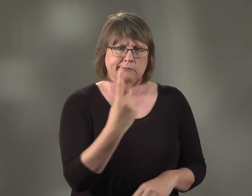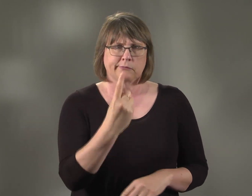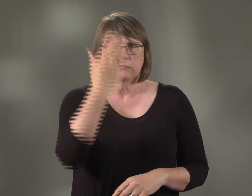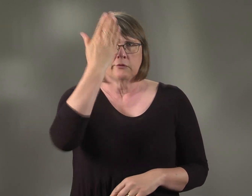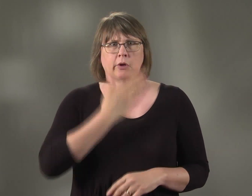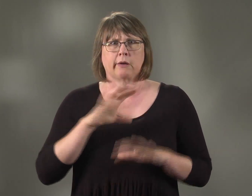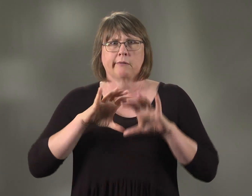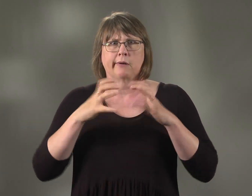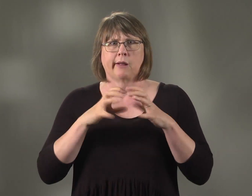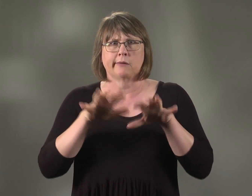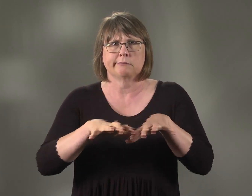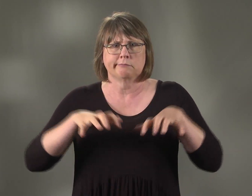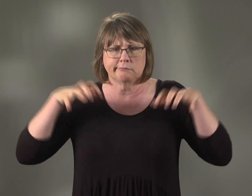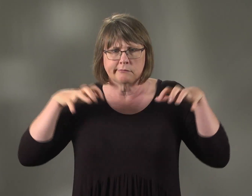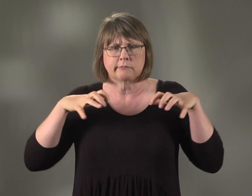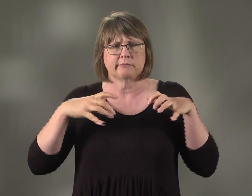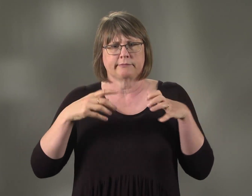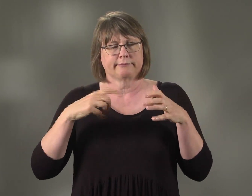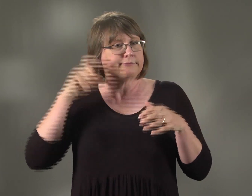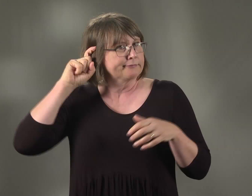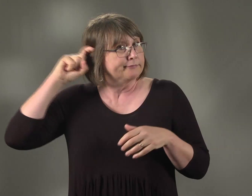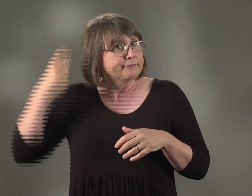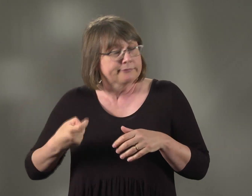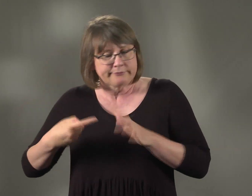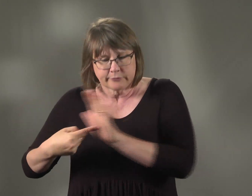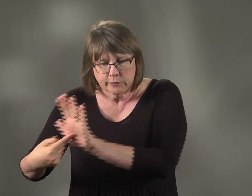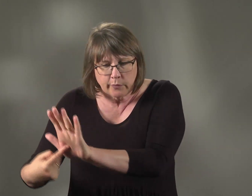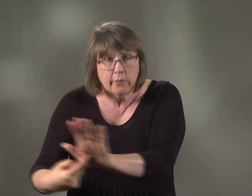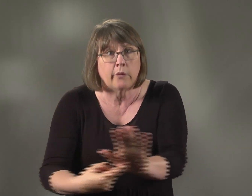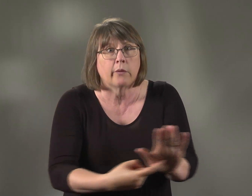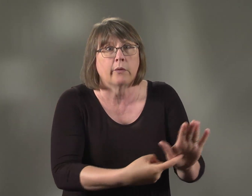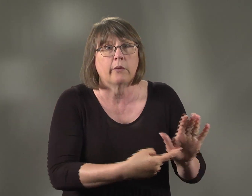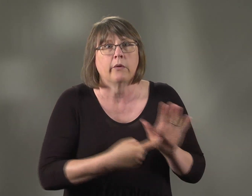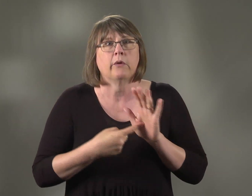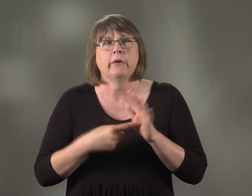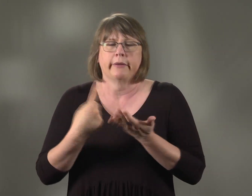and show everyone my hearing aid and talk about moving from the East Coast.